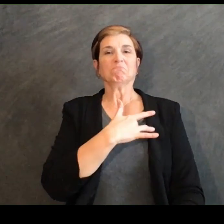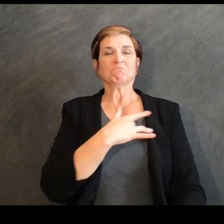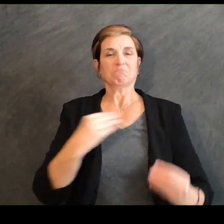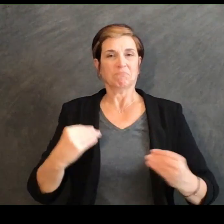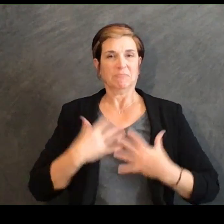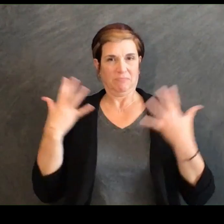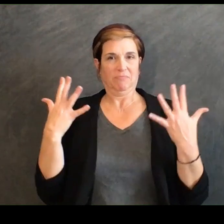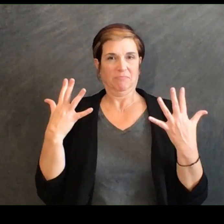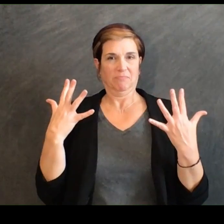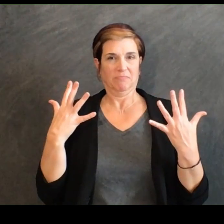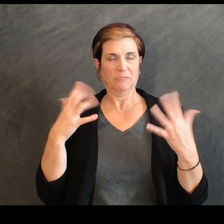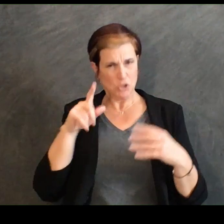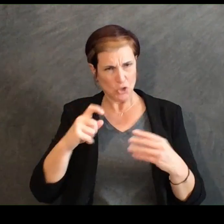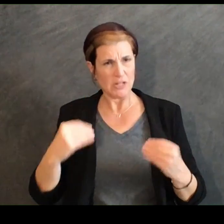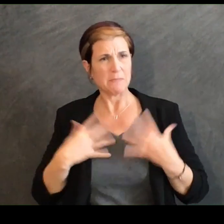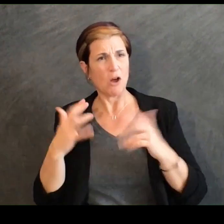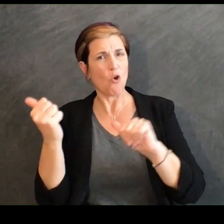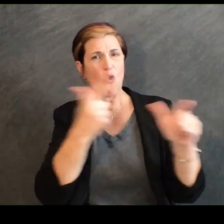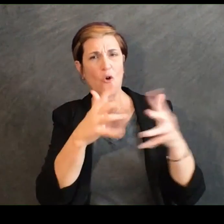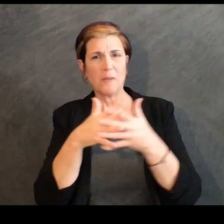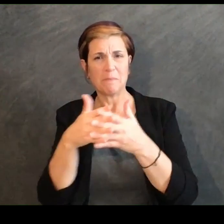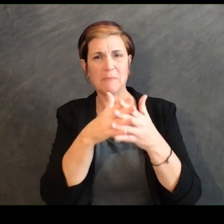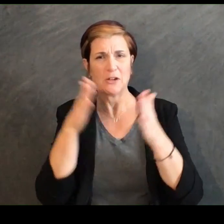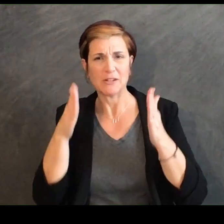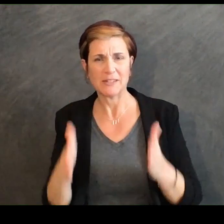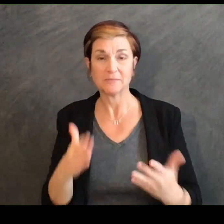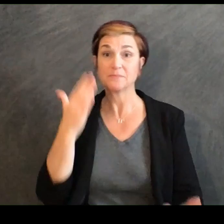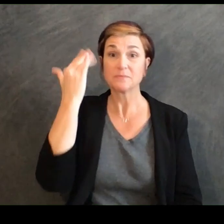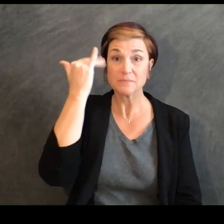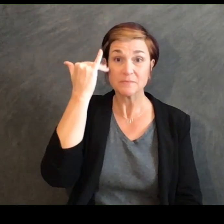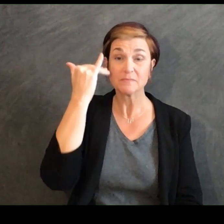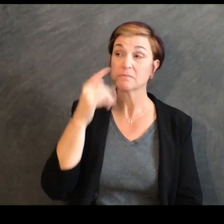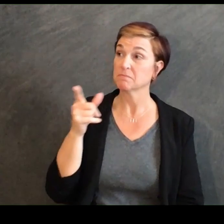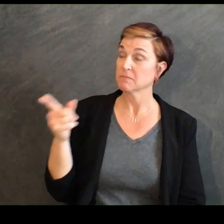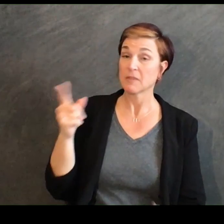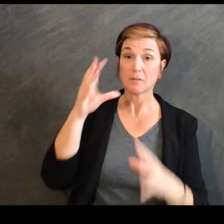leadership from early on not only are we bringing a whole-of-government approach